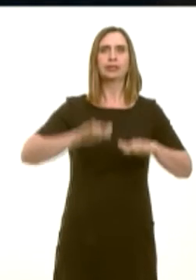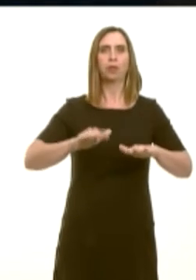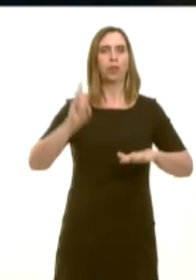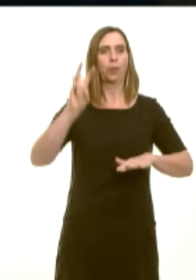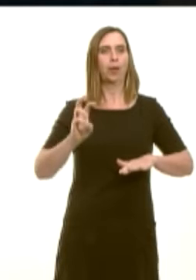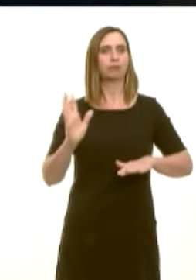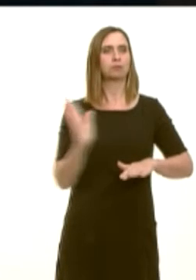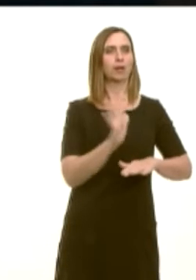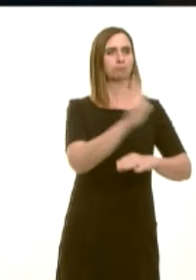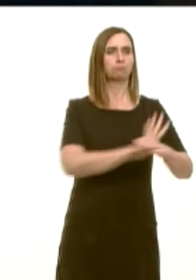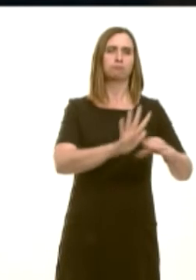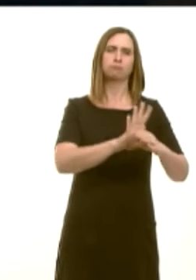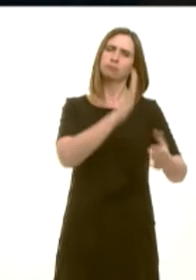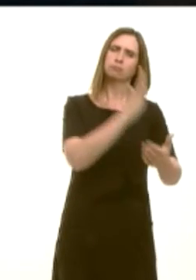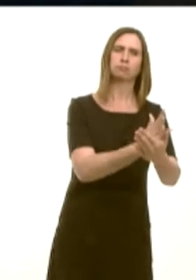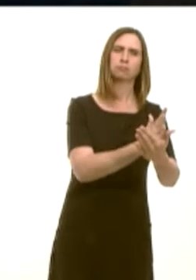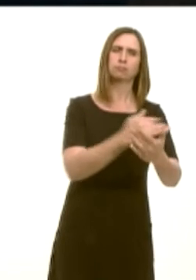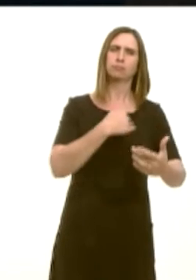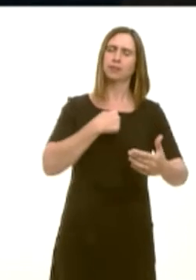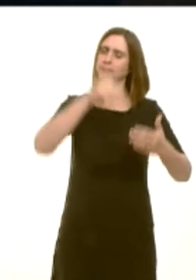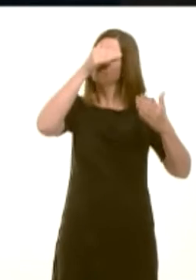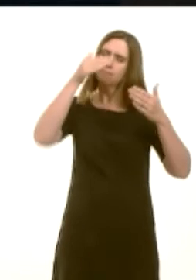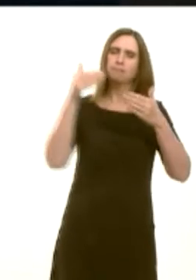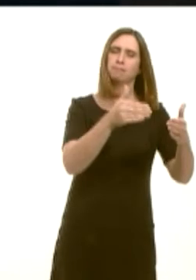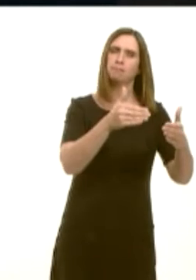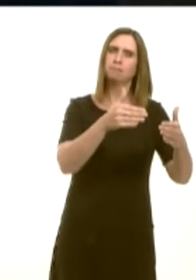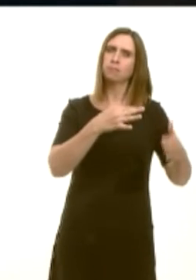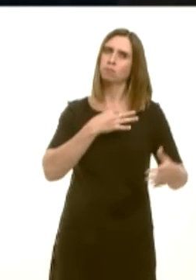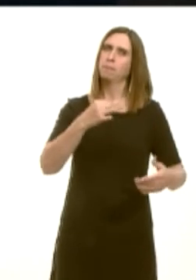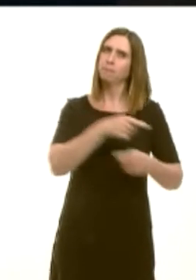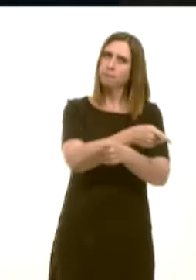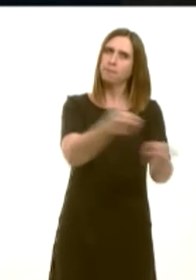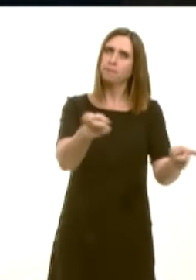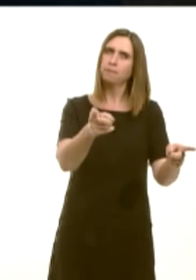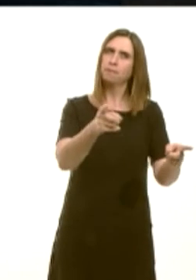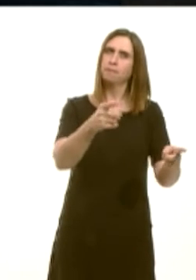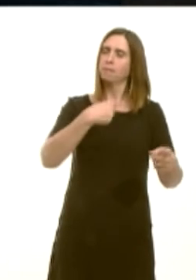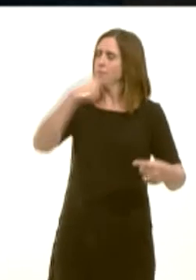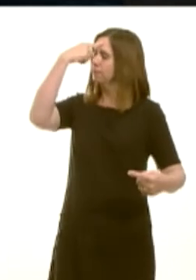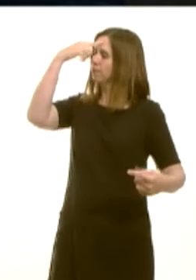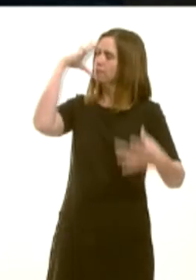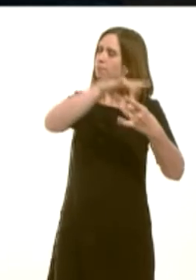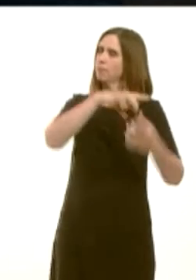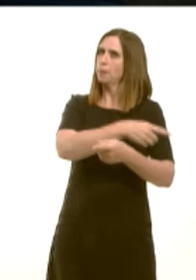I will always put their interest first, in everything I do as an Assembly Member.